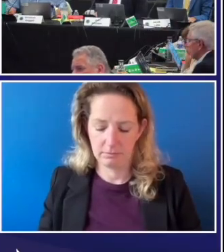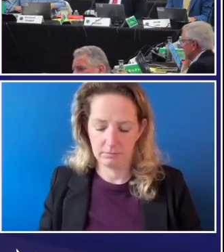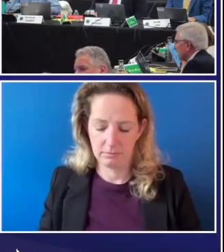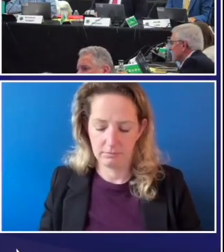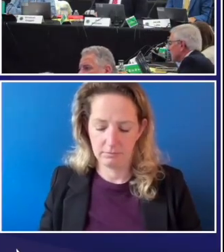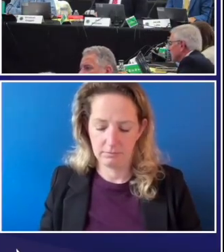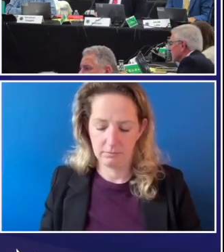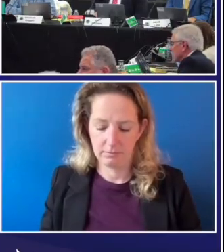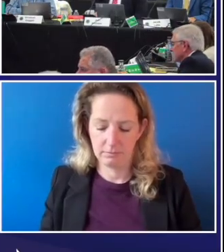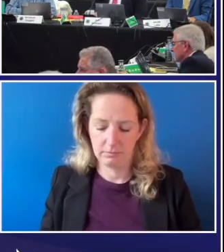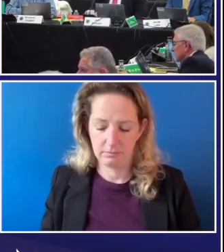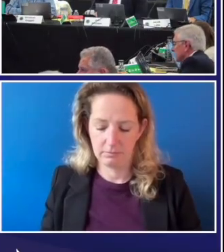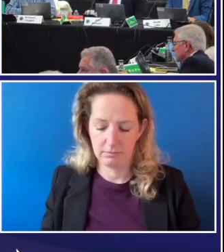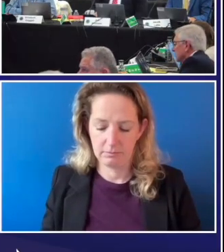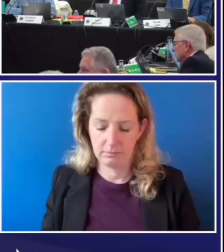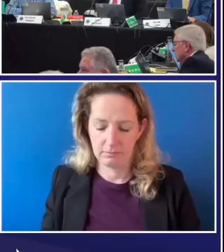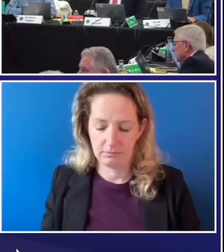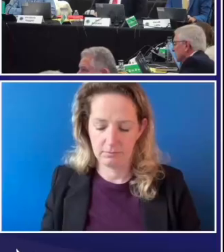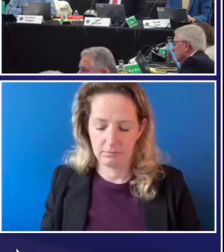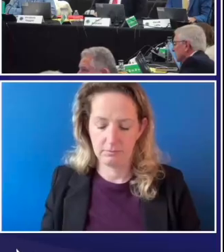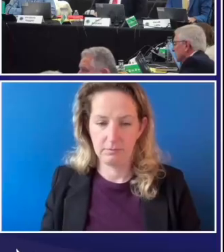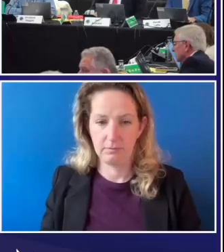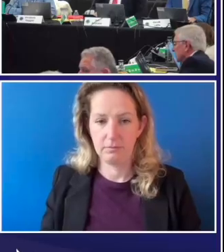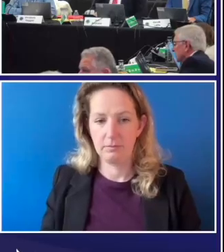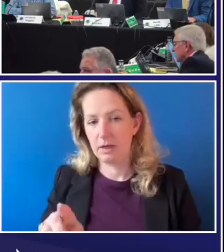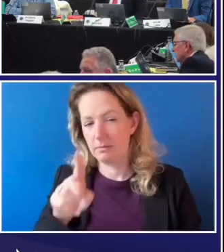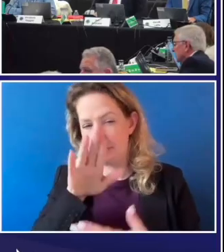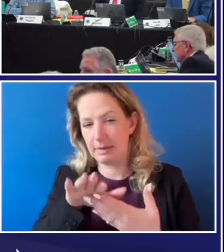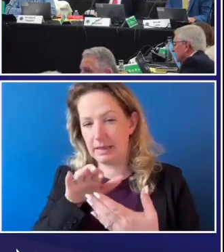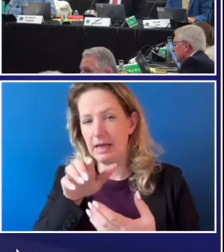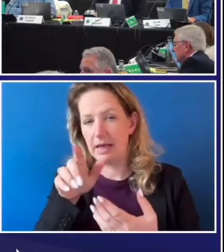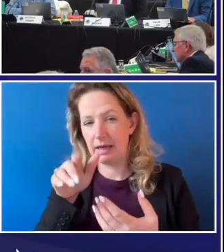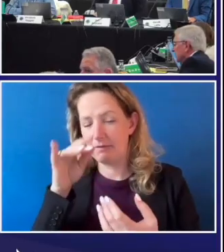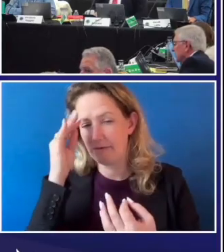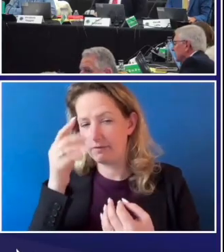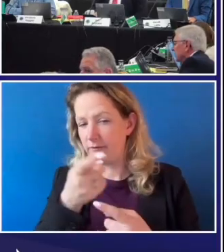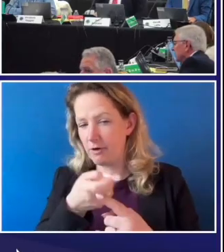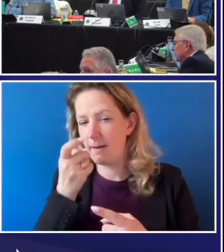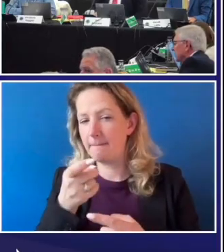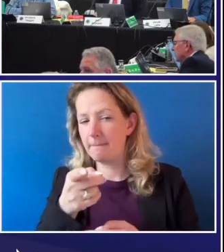Um, I believe this came from, um, I'm not sure exactly who said this, but this was, uh, come came from the discussions in